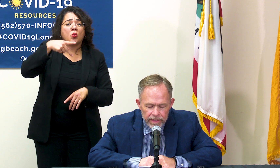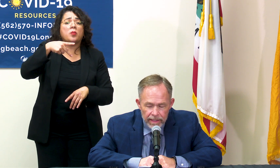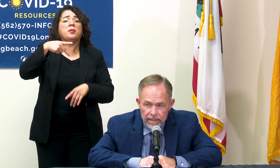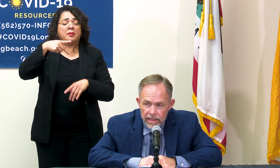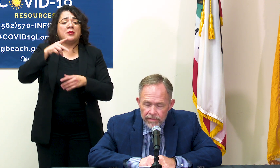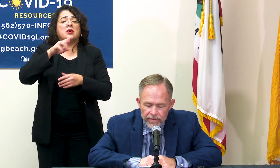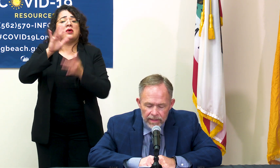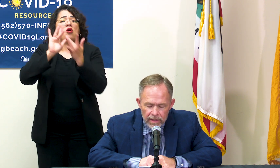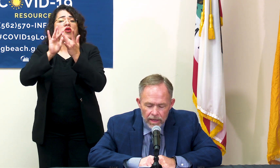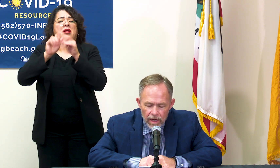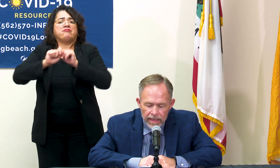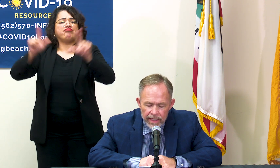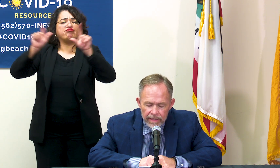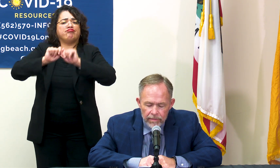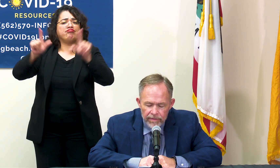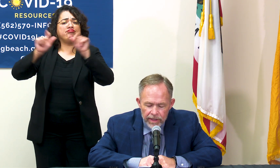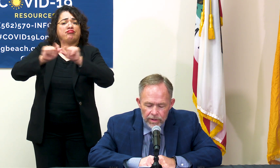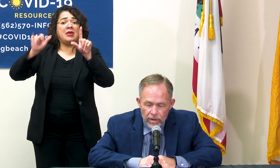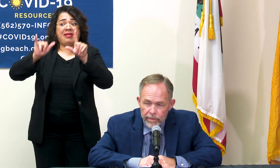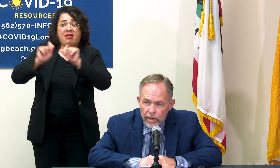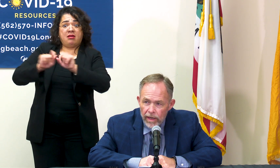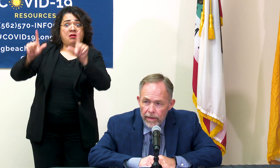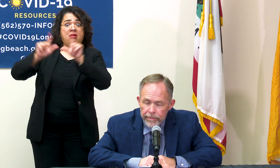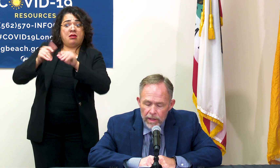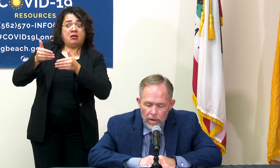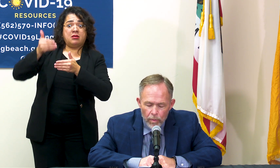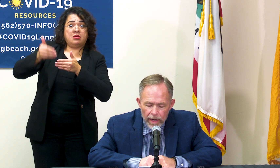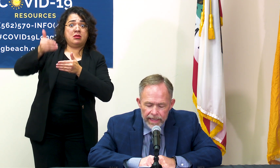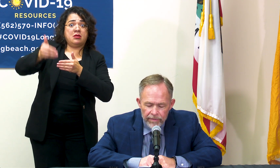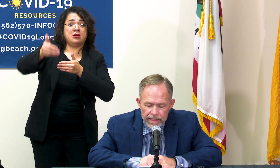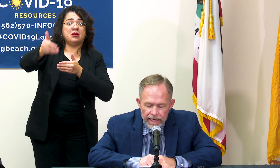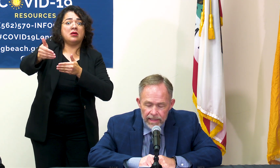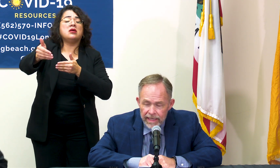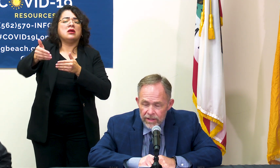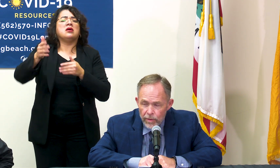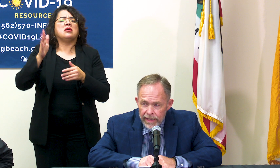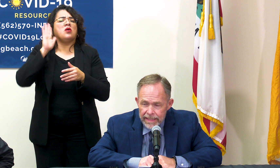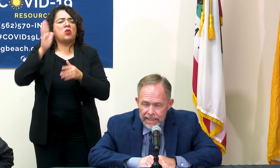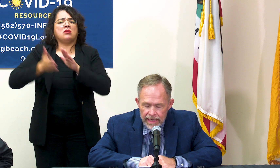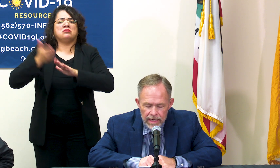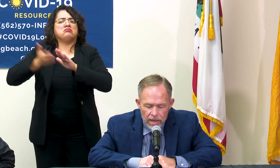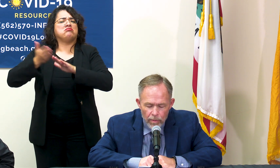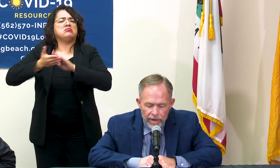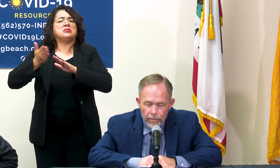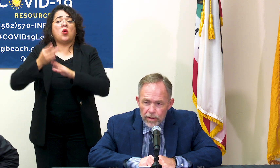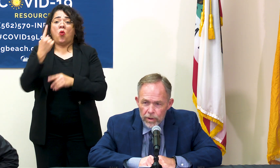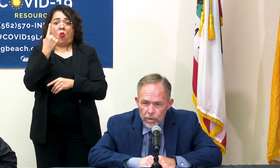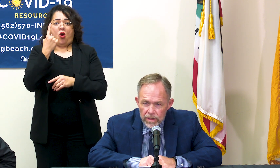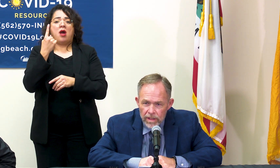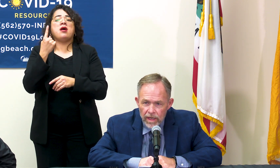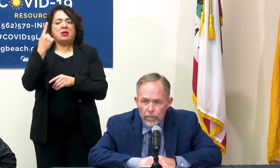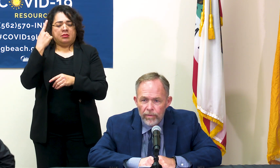In fact on the online videos, there will be 1 every day. It's actually going out today: one for students and one for